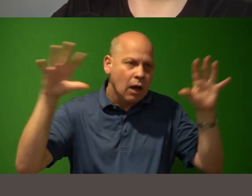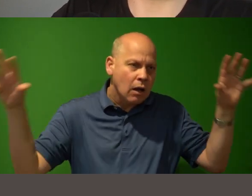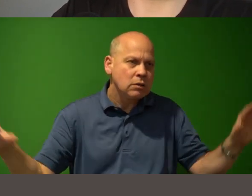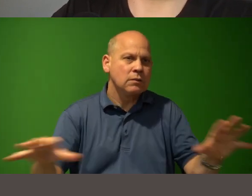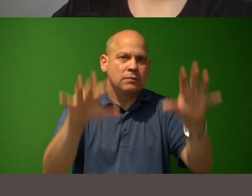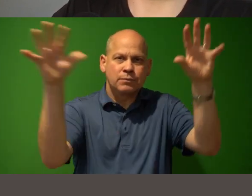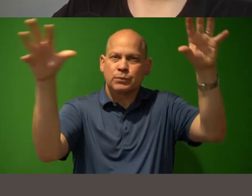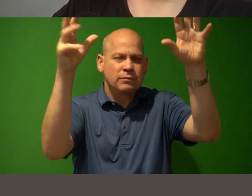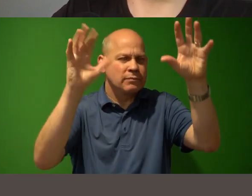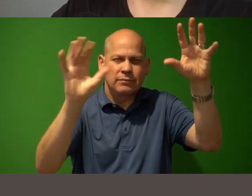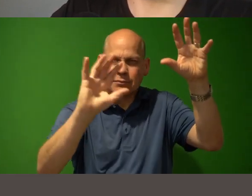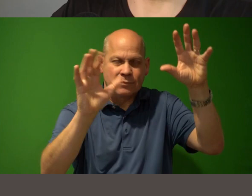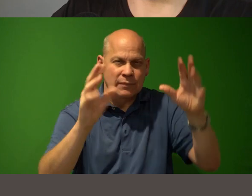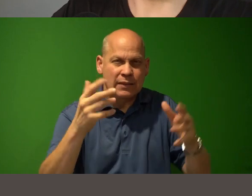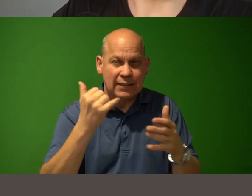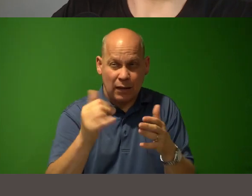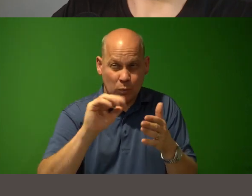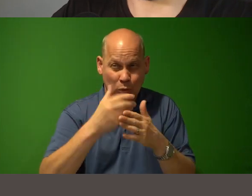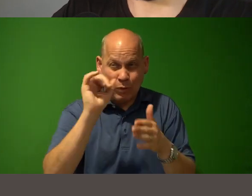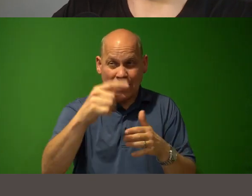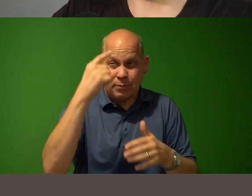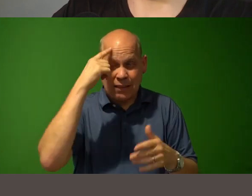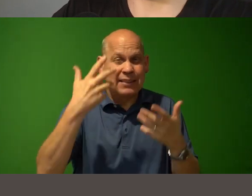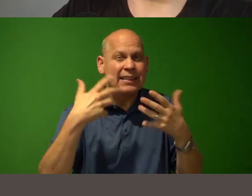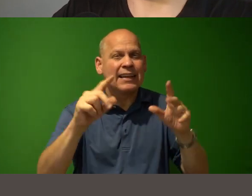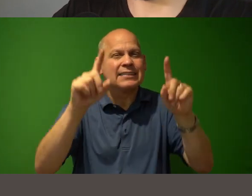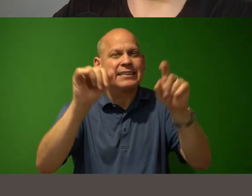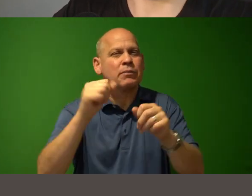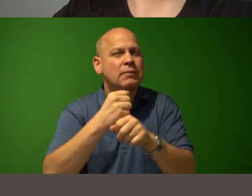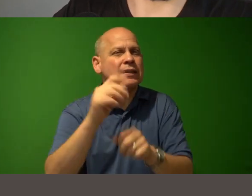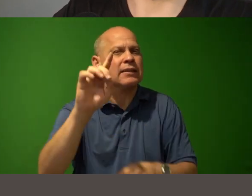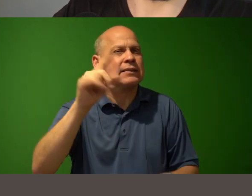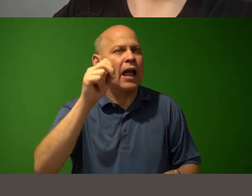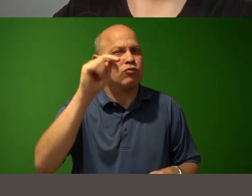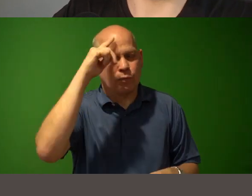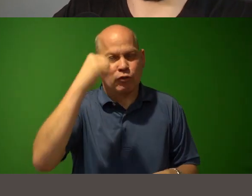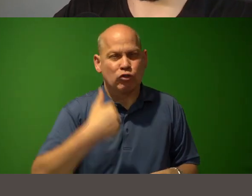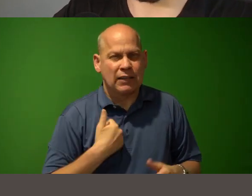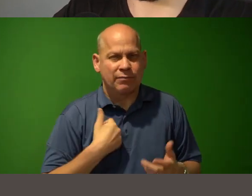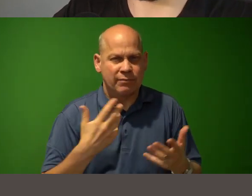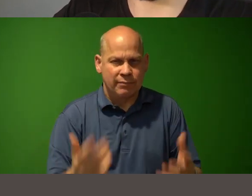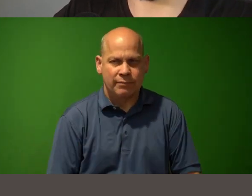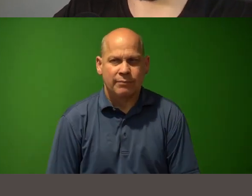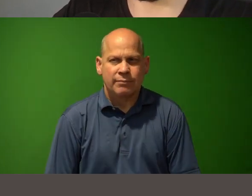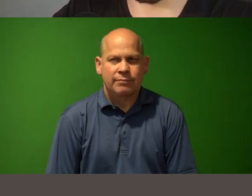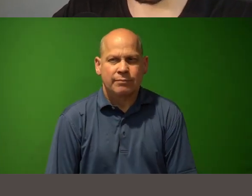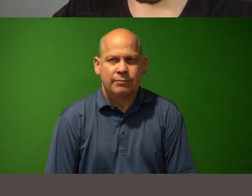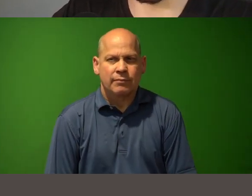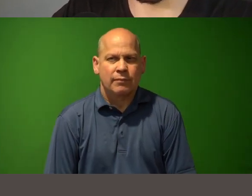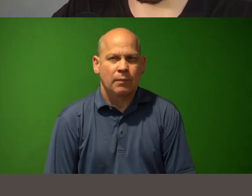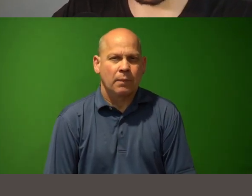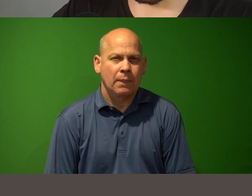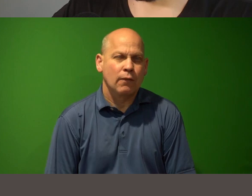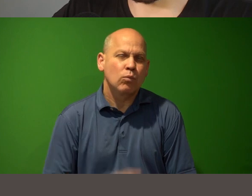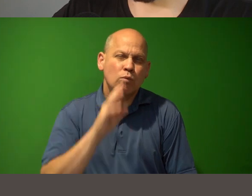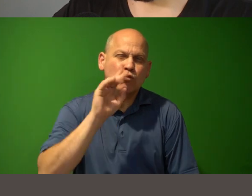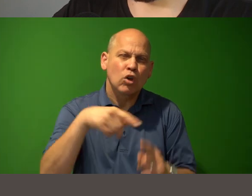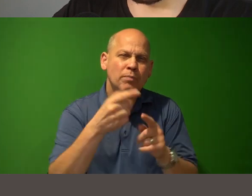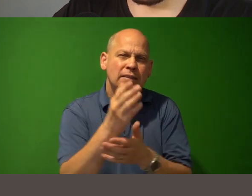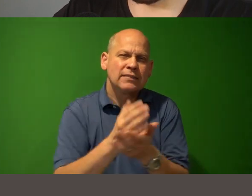Now, with all that in mind, let's put it to a test and make a diagram for ourselves. And we'll talk about some tooling.